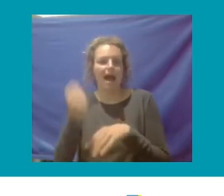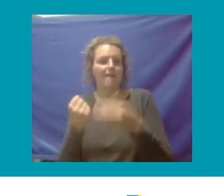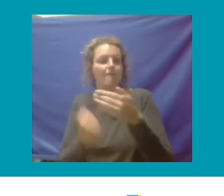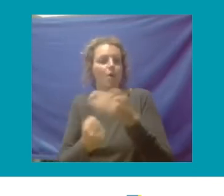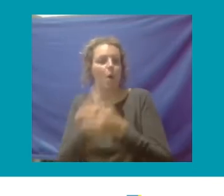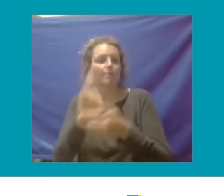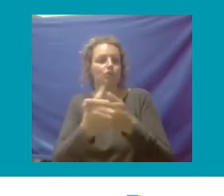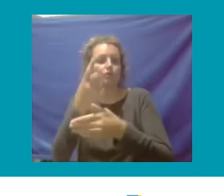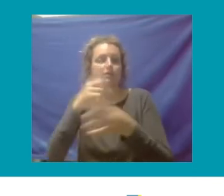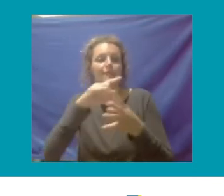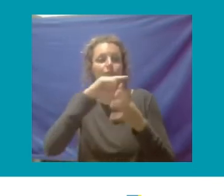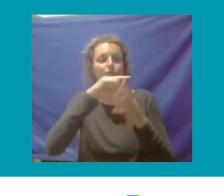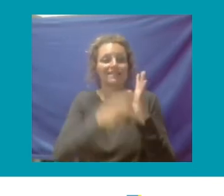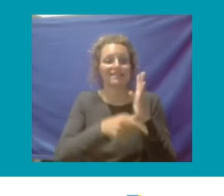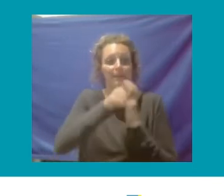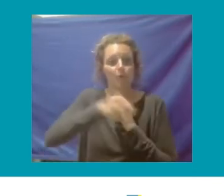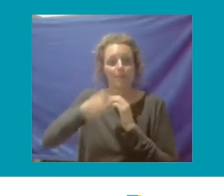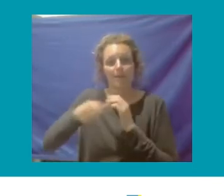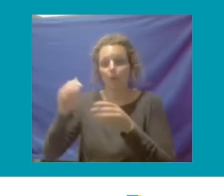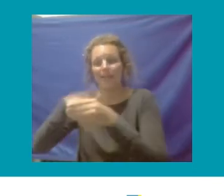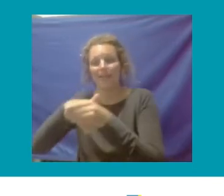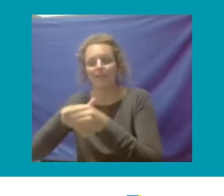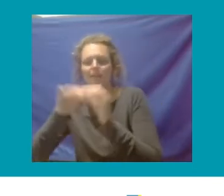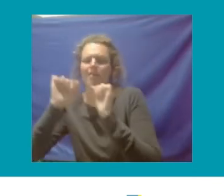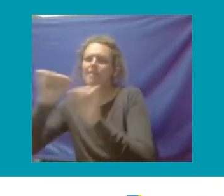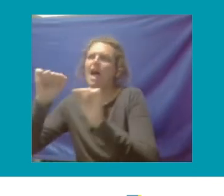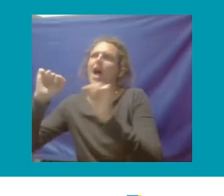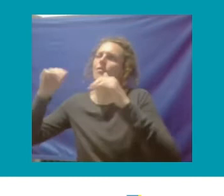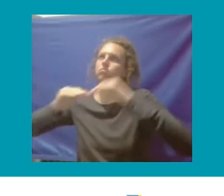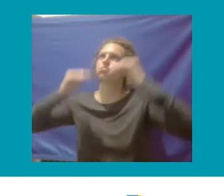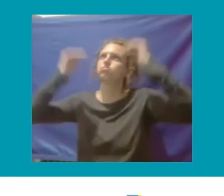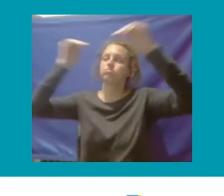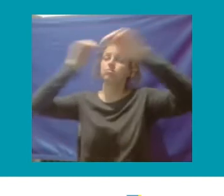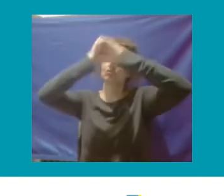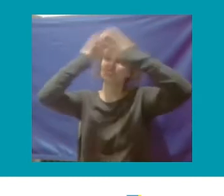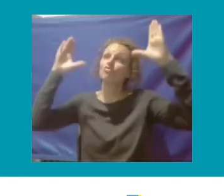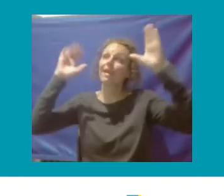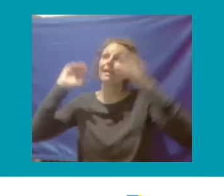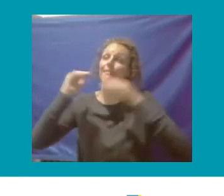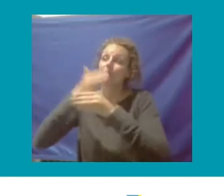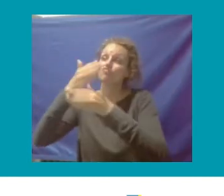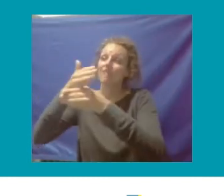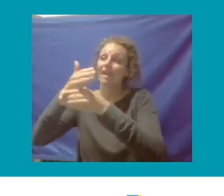dream careers to feel, you know, to have a stable career and to really enhance through their life with these